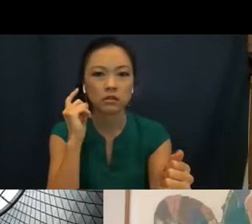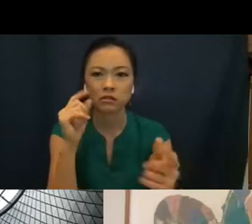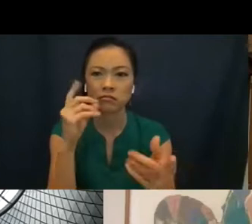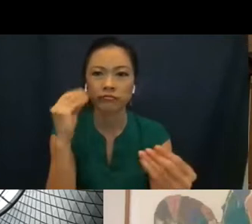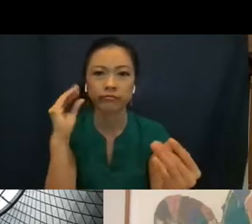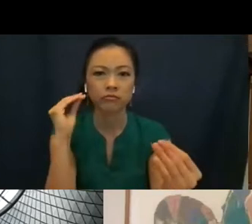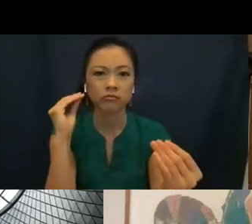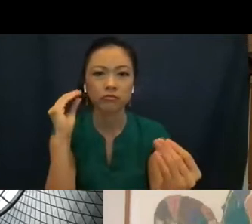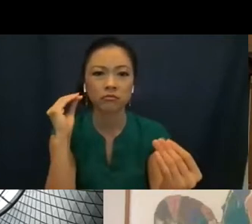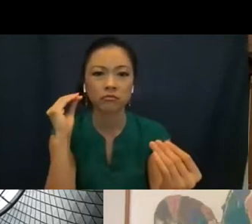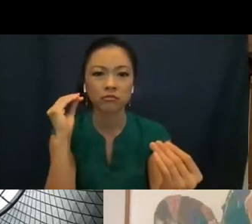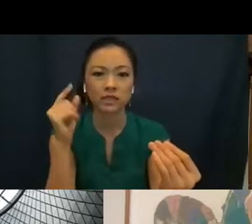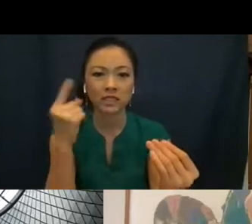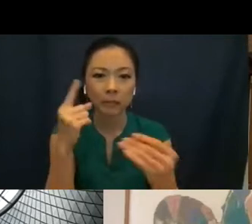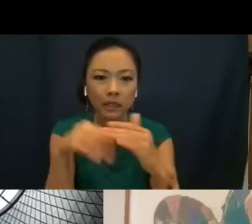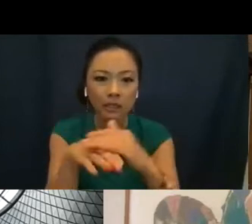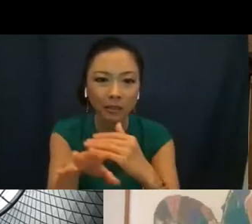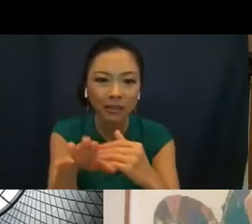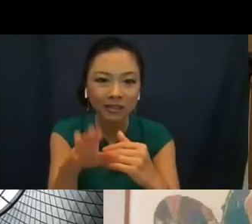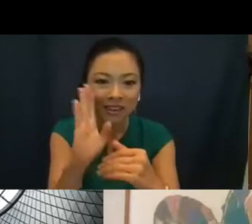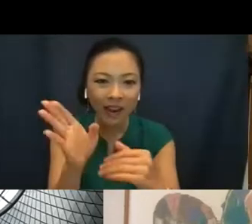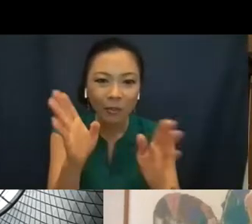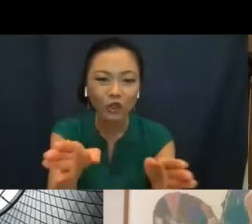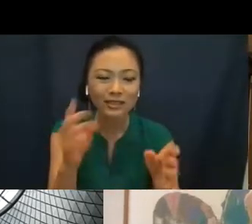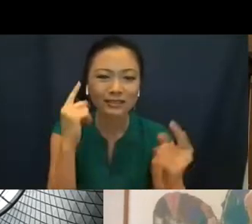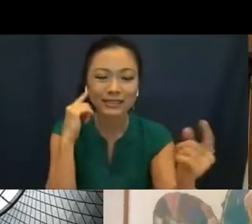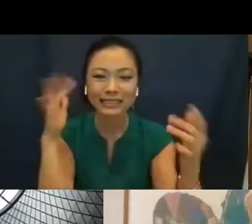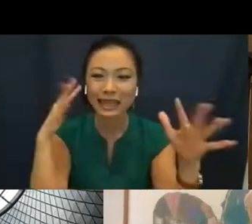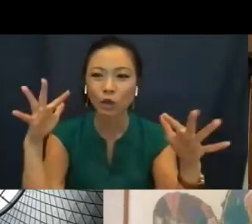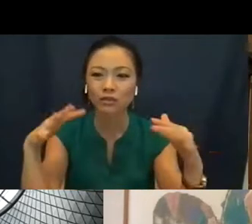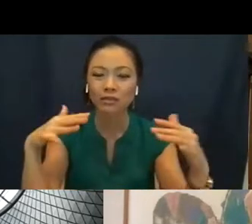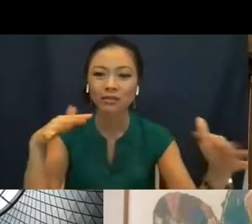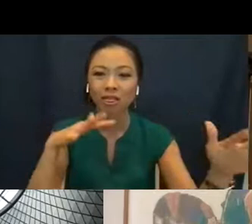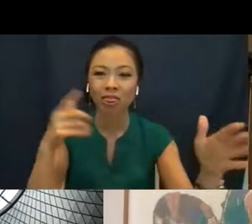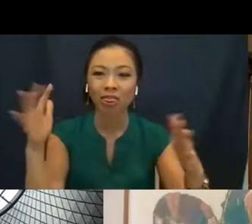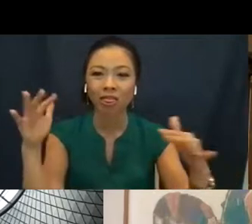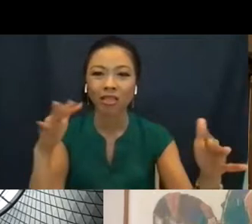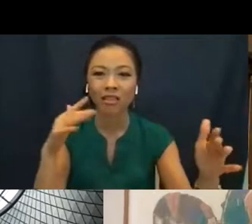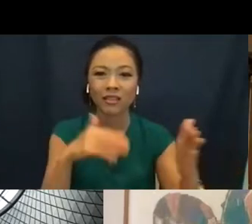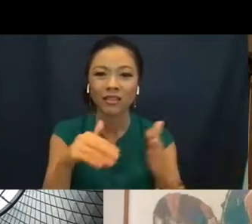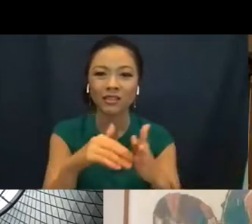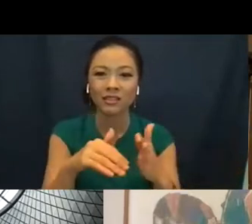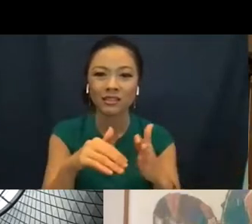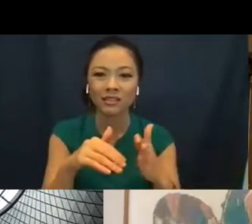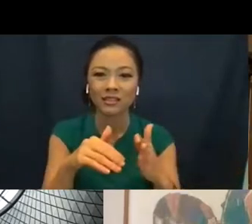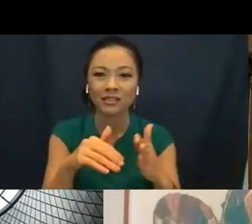somebody is coming in, hi, person. If we can start thinking about